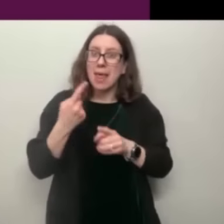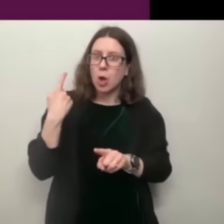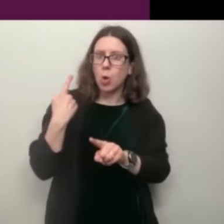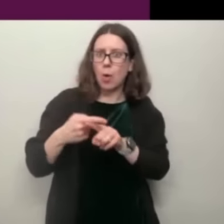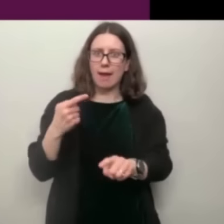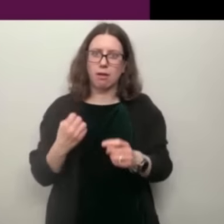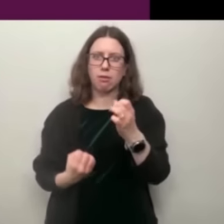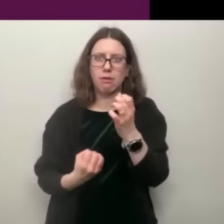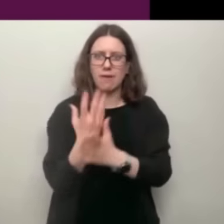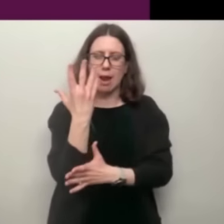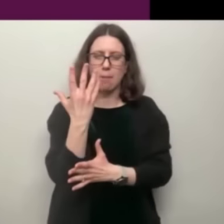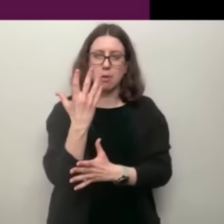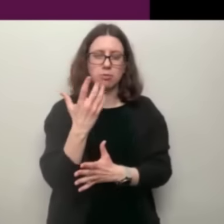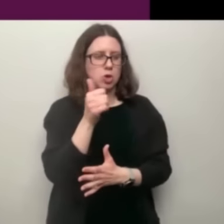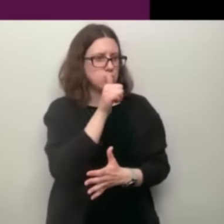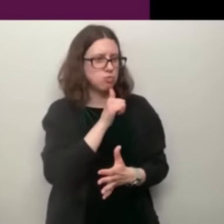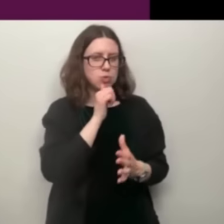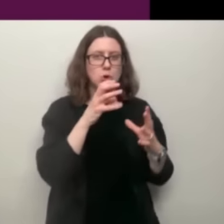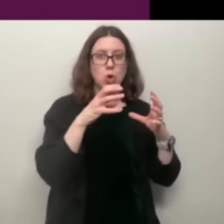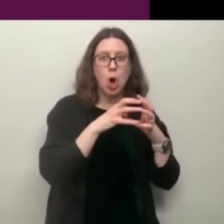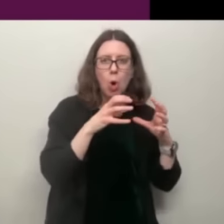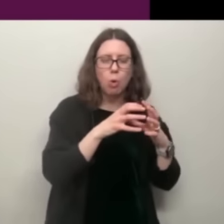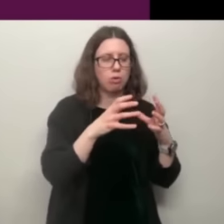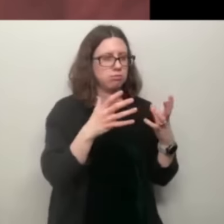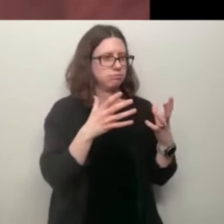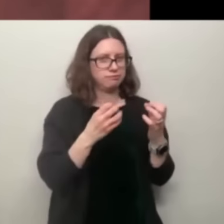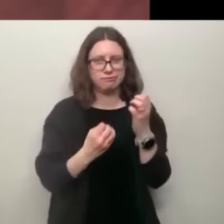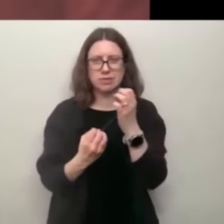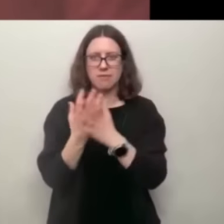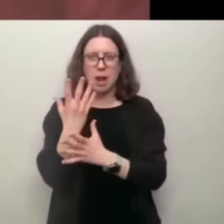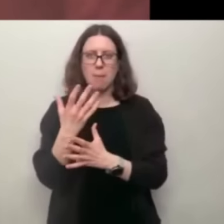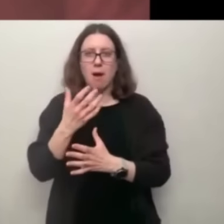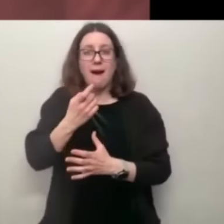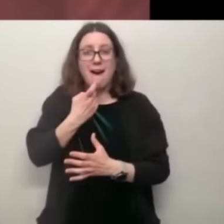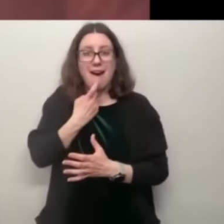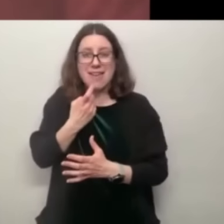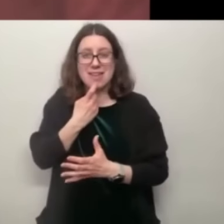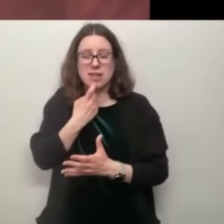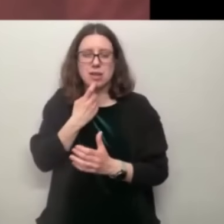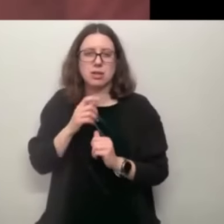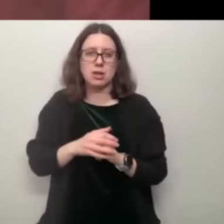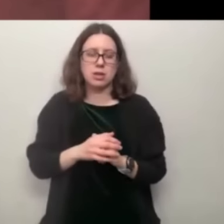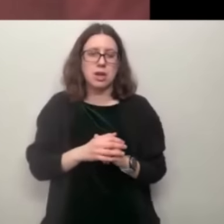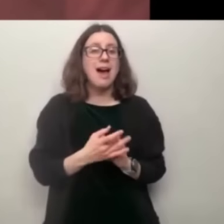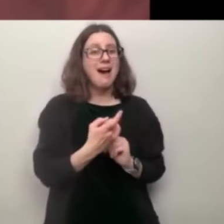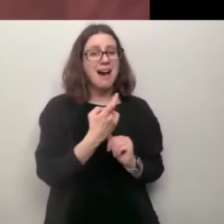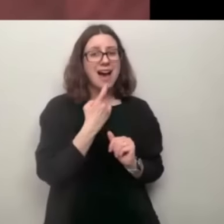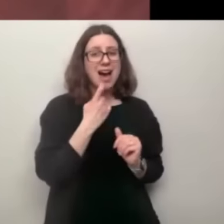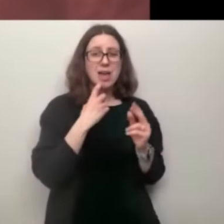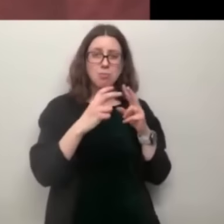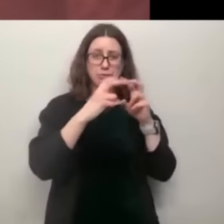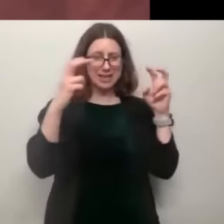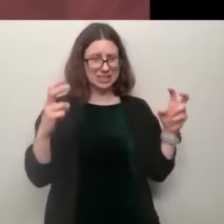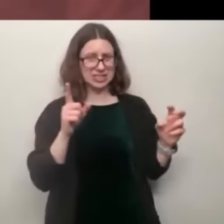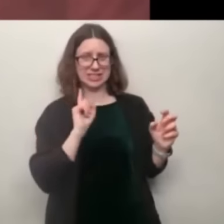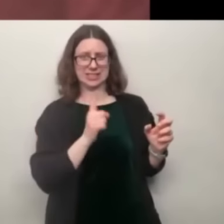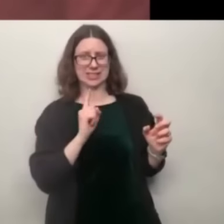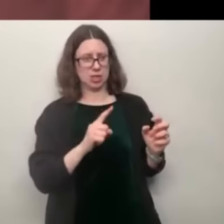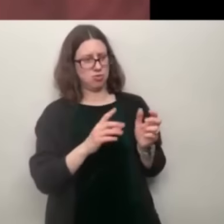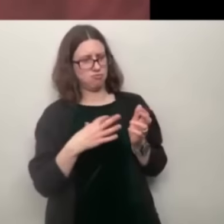for this revolution in iron, perhaps its greatest product. The Iron Bridge was and is a symbol of 18th century industry.